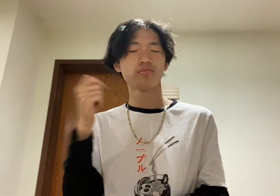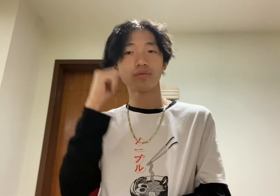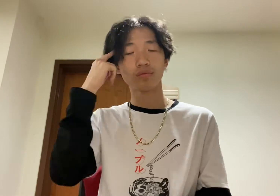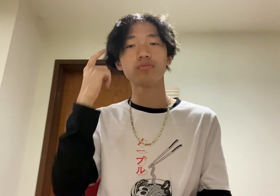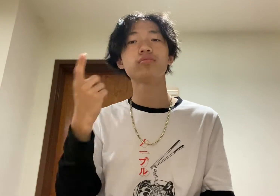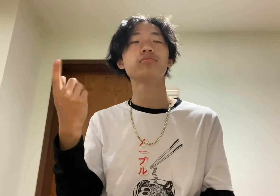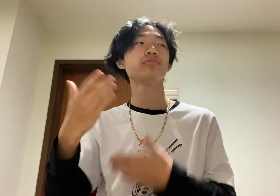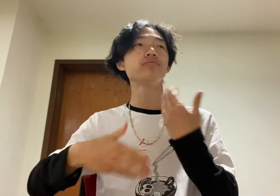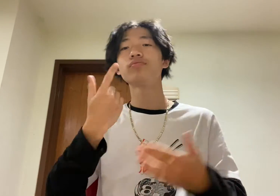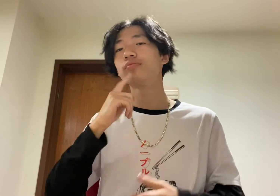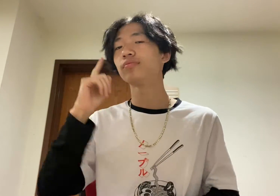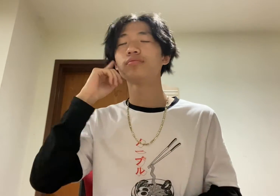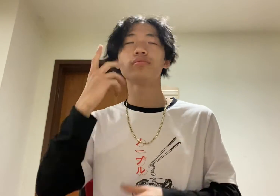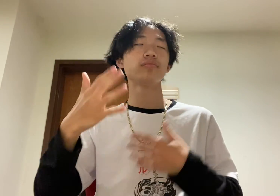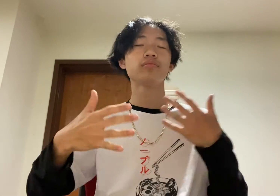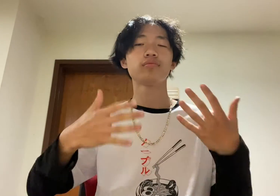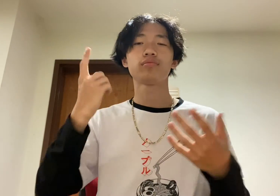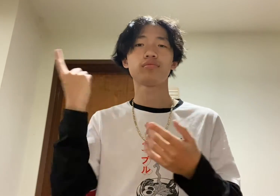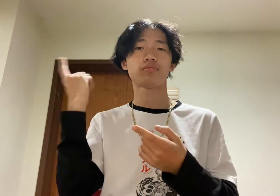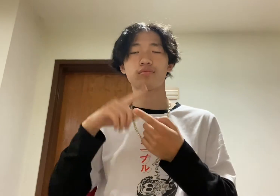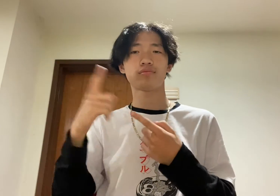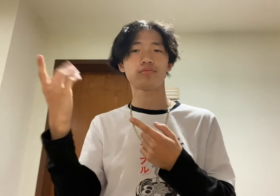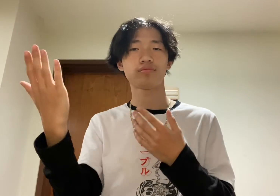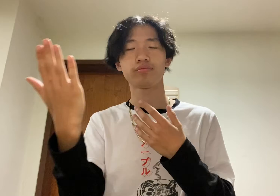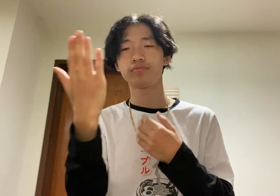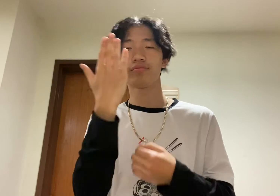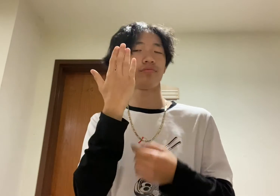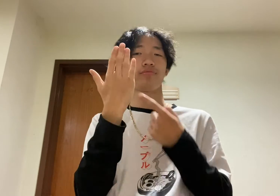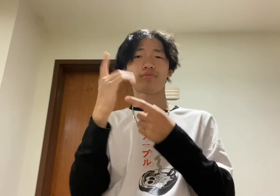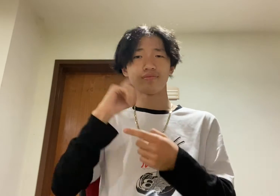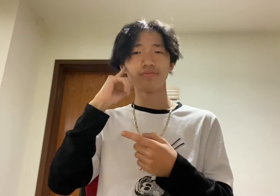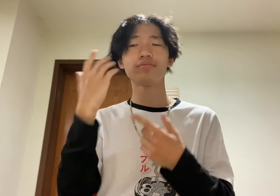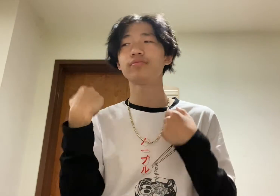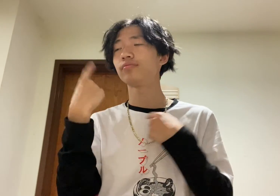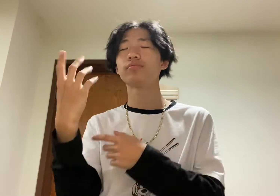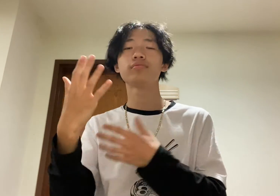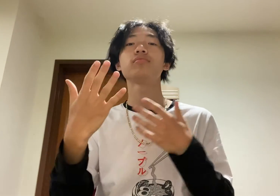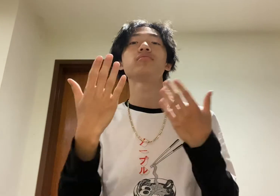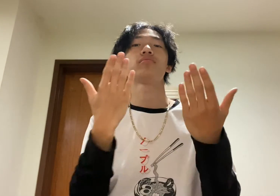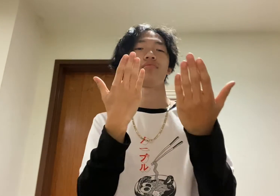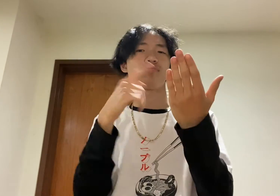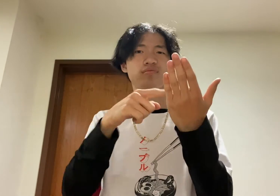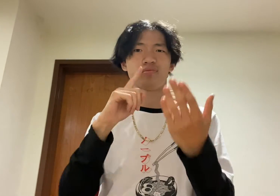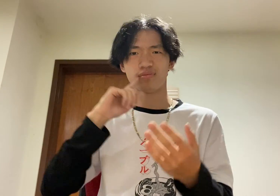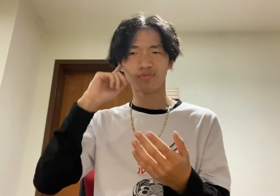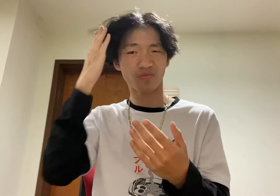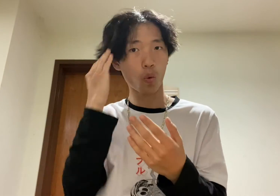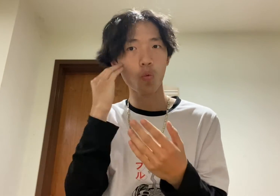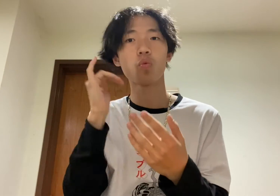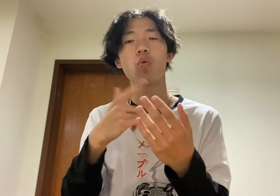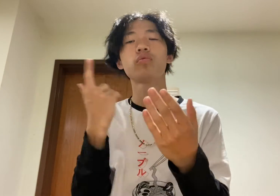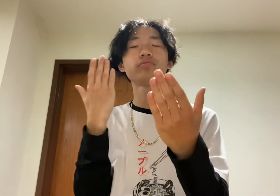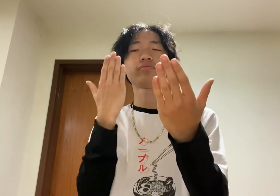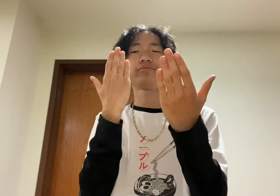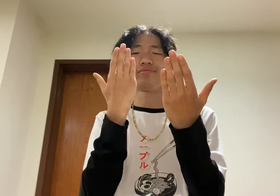her current identity and culture. Over the years she was finally different than her current identity and then